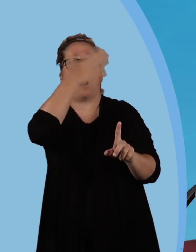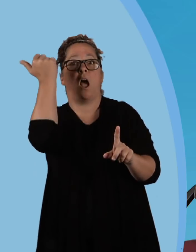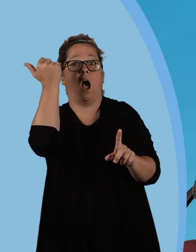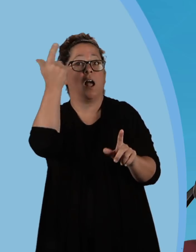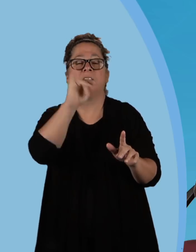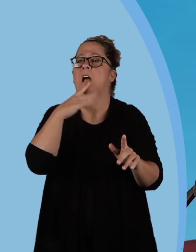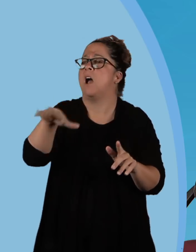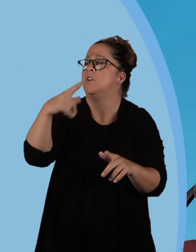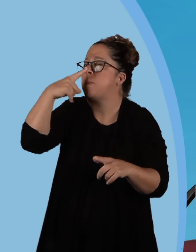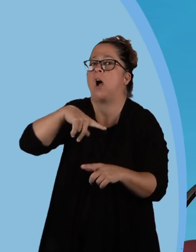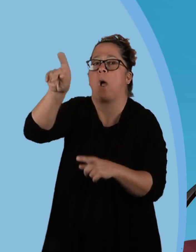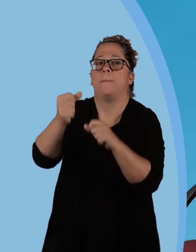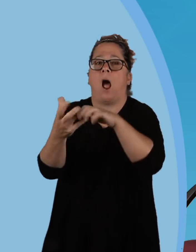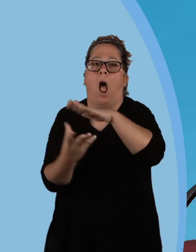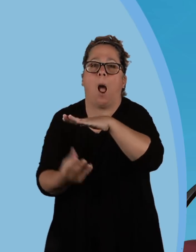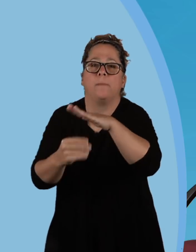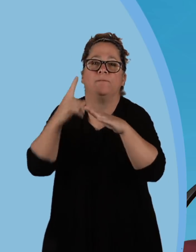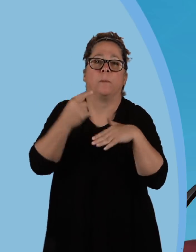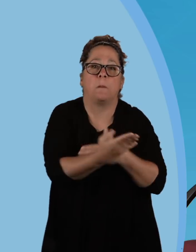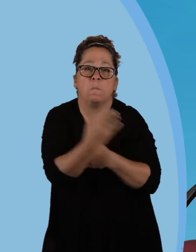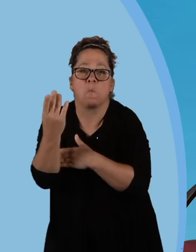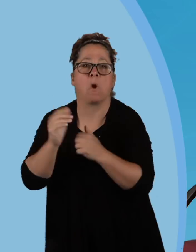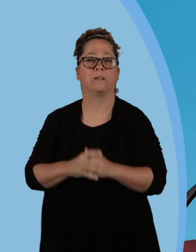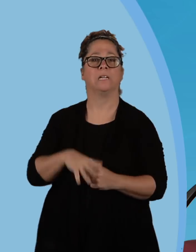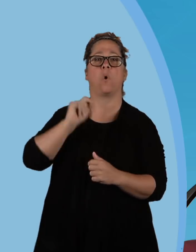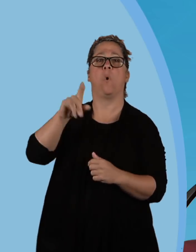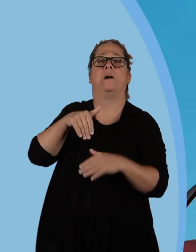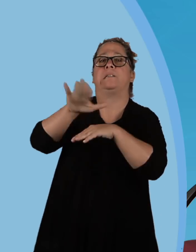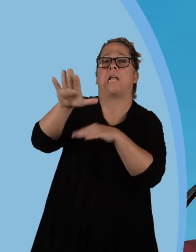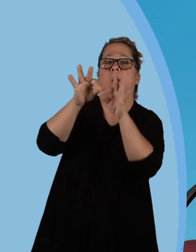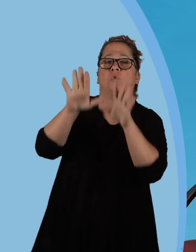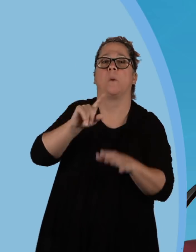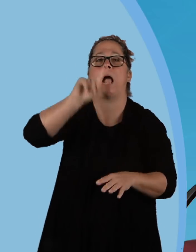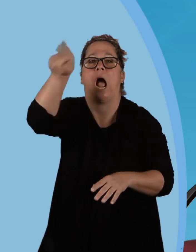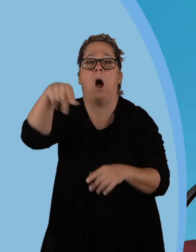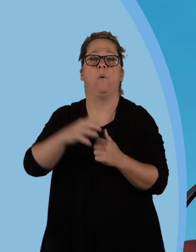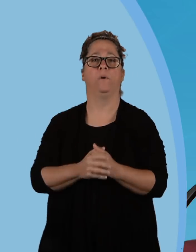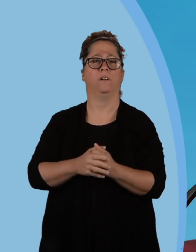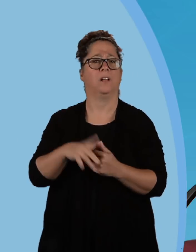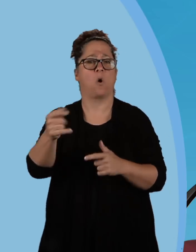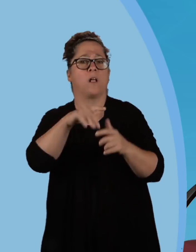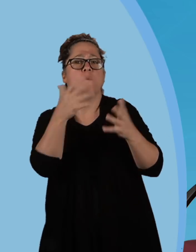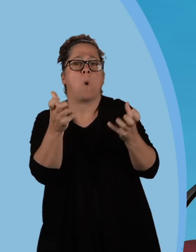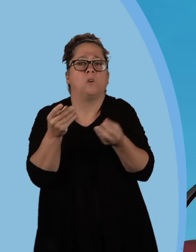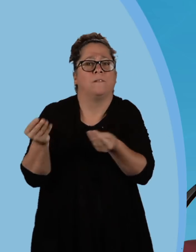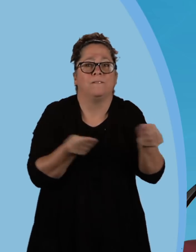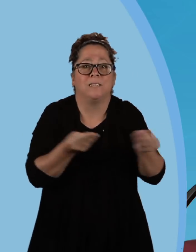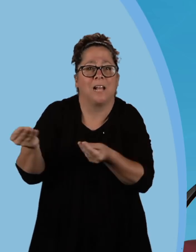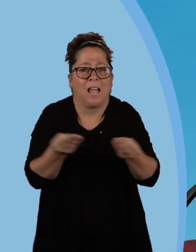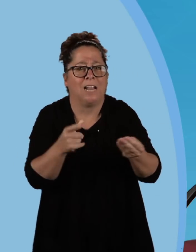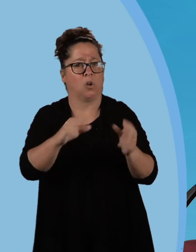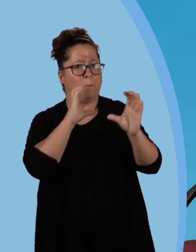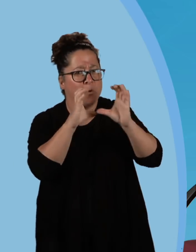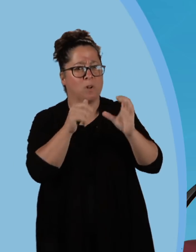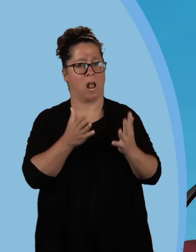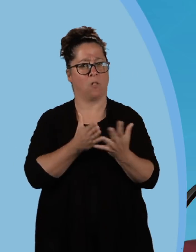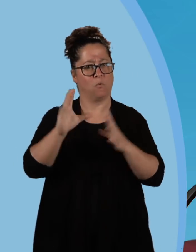that they send the interpreter out to copy. That they're there to facilitate communication throughout the classroom for everybody,